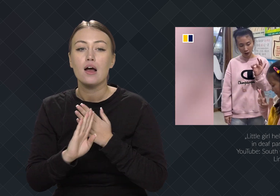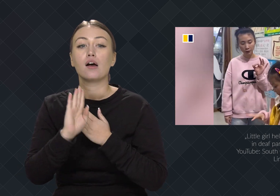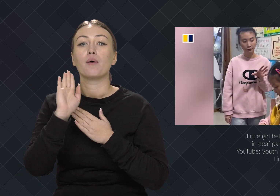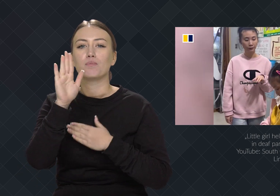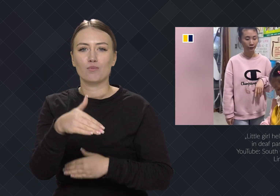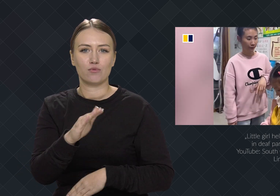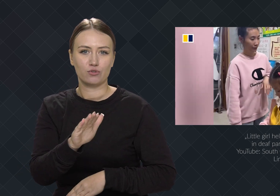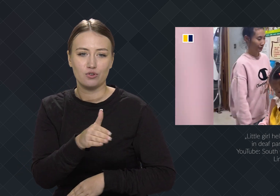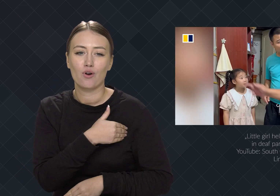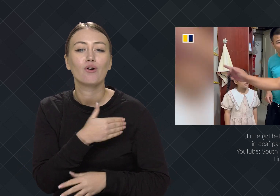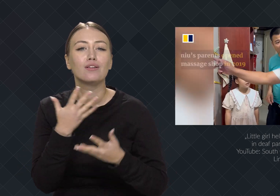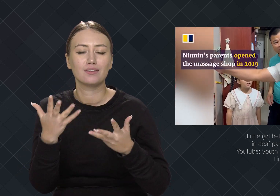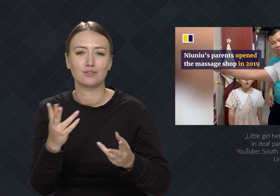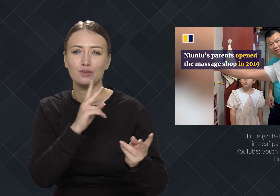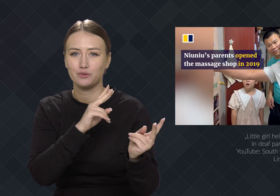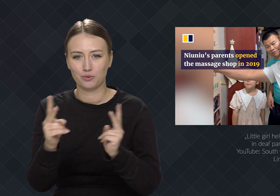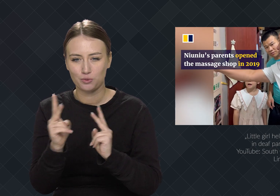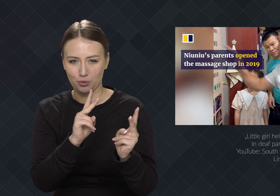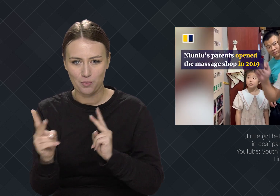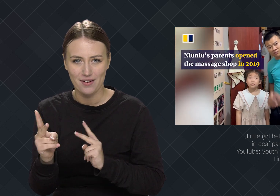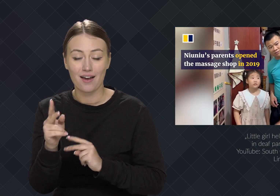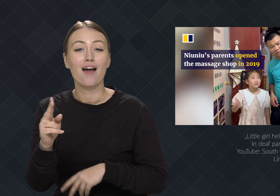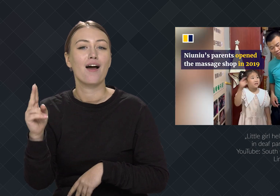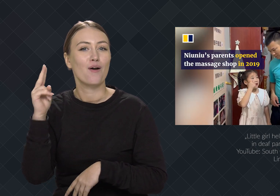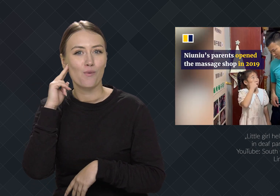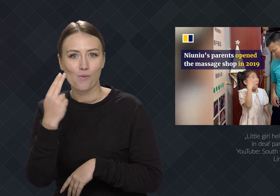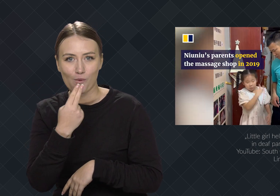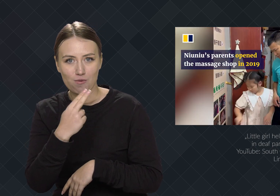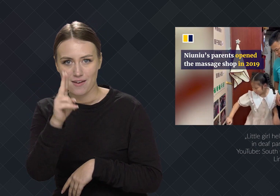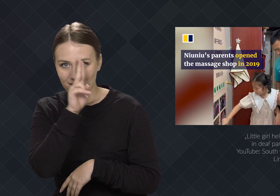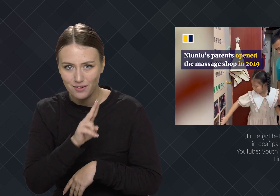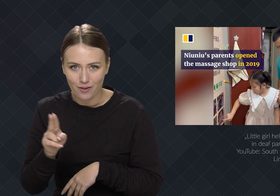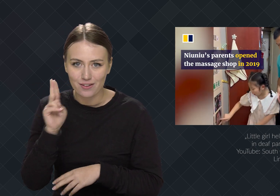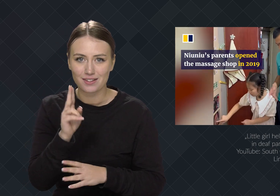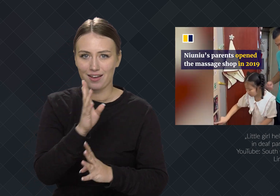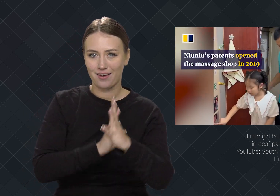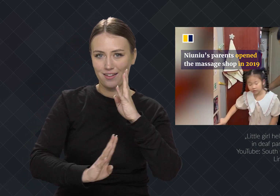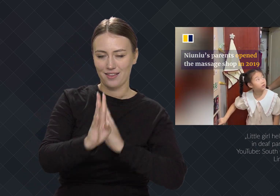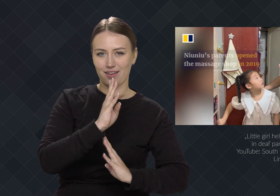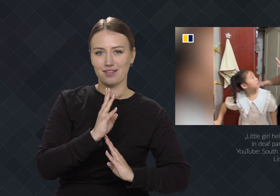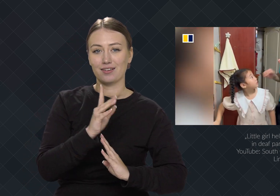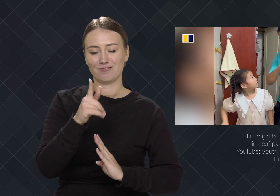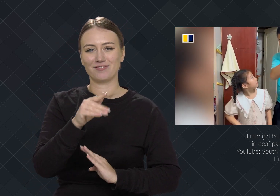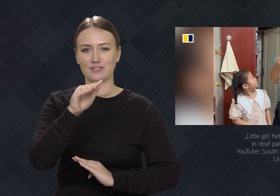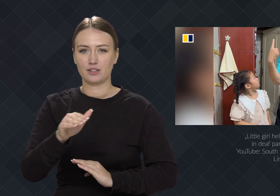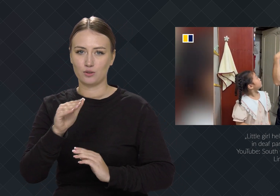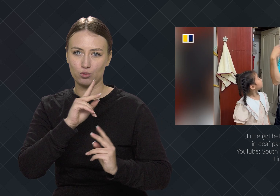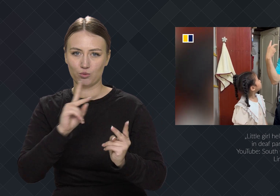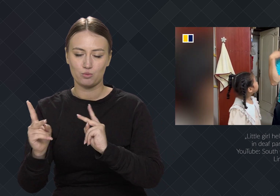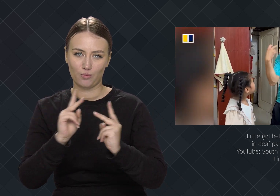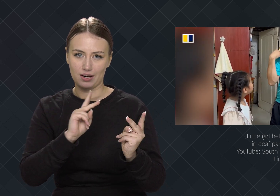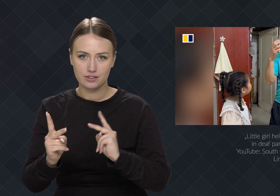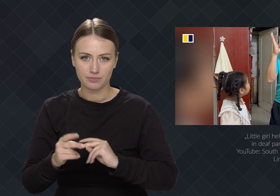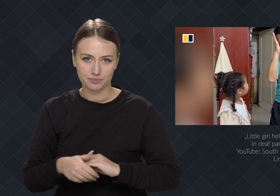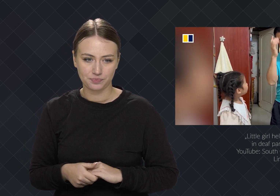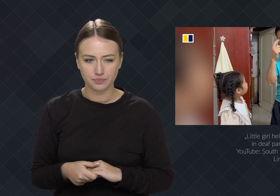and after school, she acts as an interpreter between her deaf parents and hearing clients.